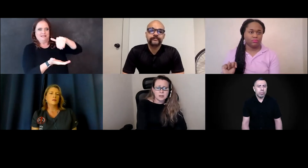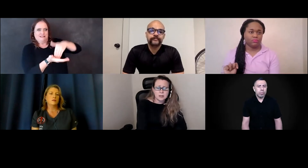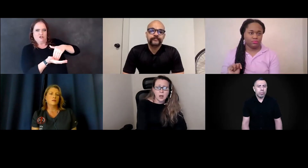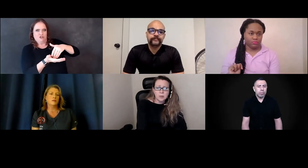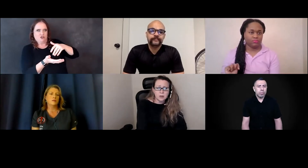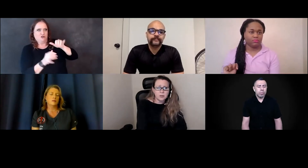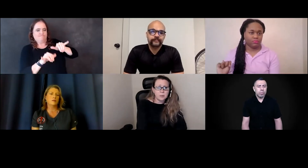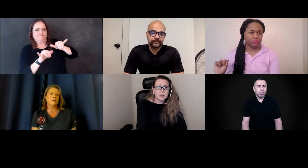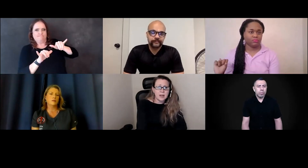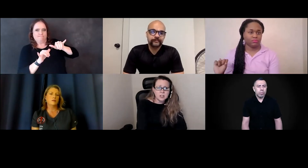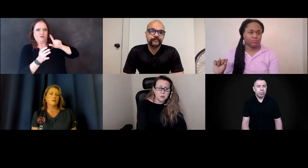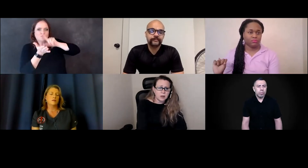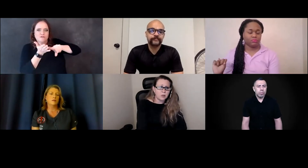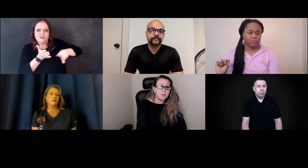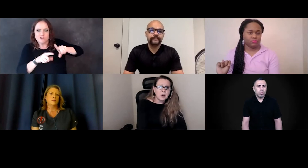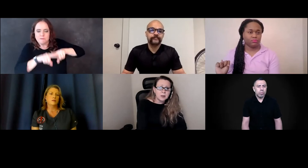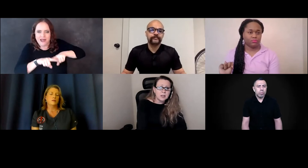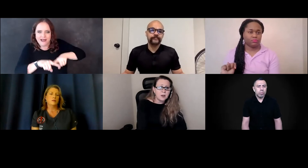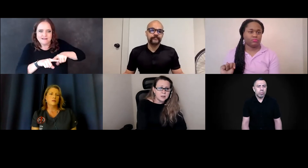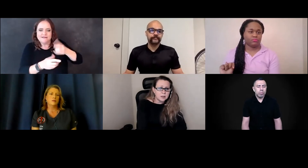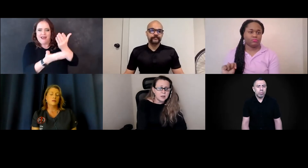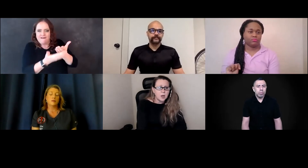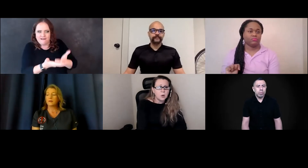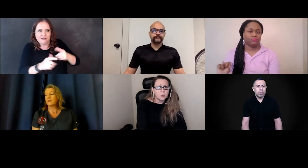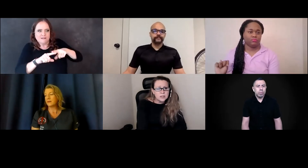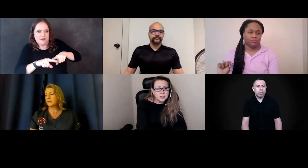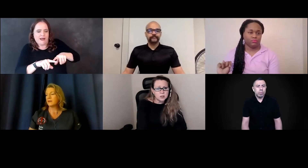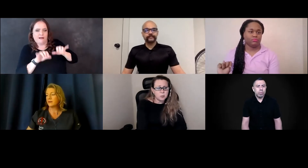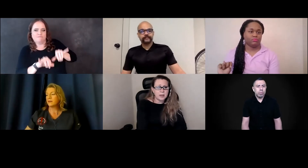that is coming from the national level, federally funded research based, evidence based documentation,